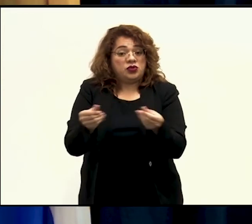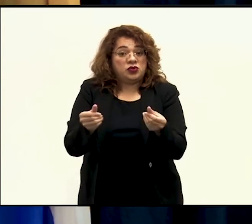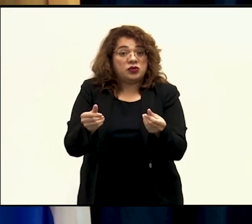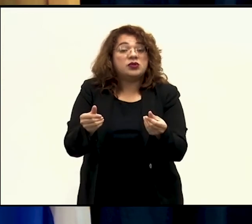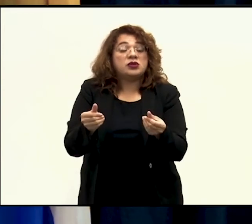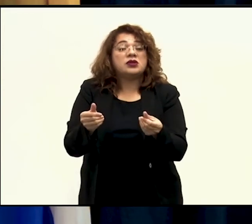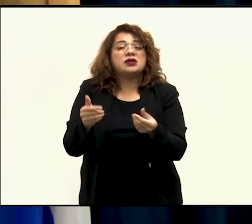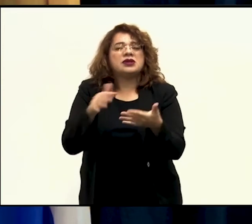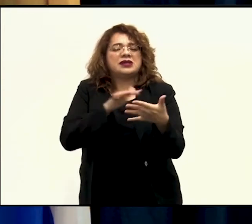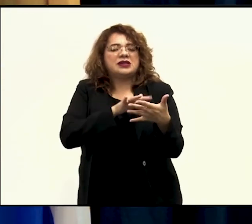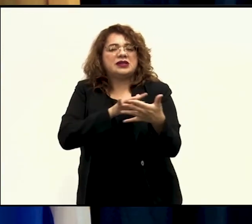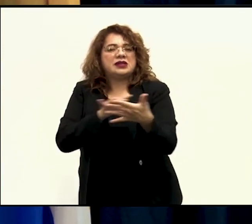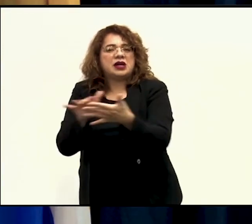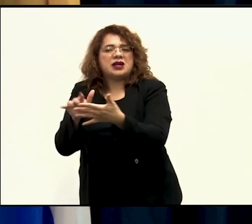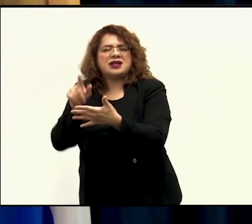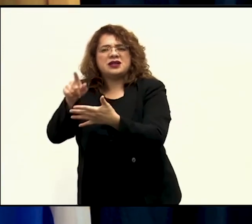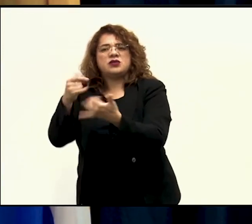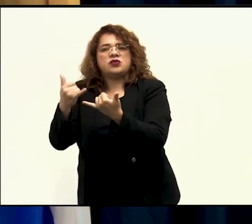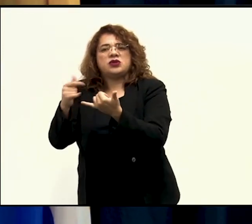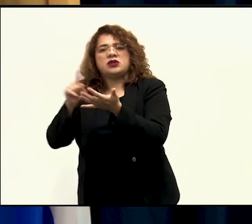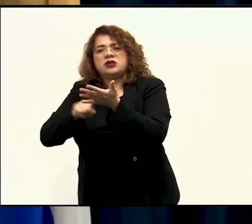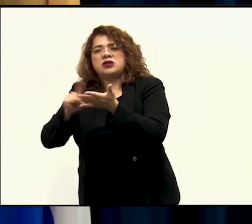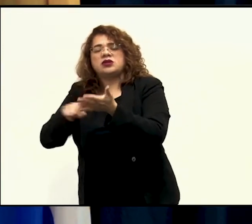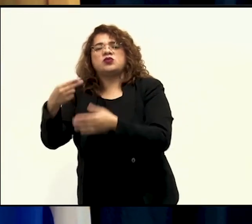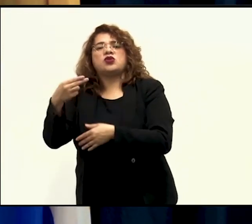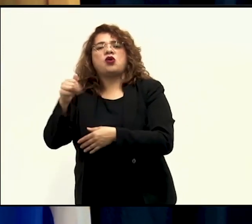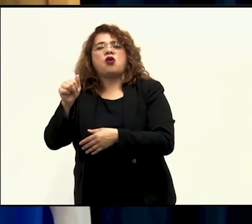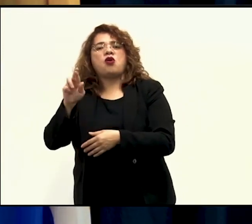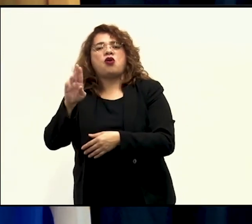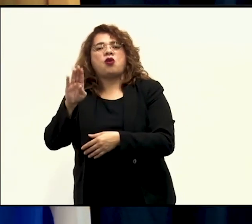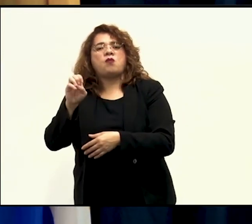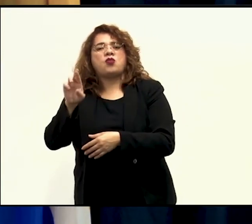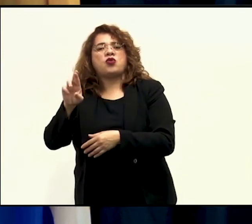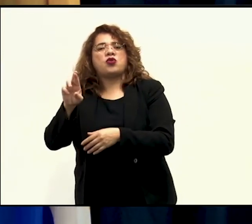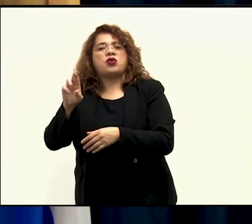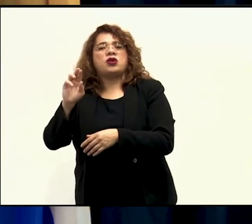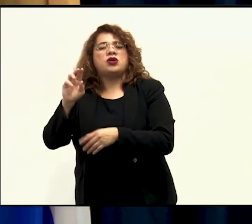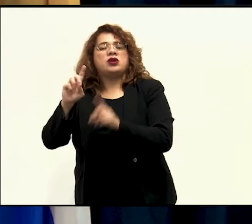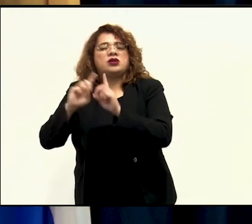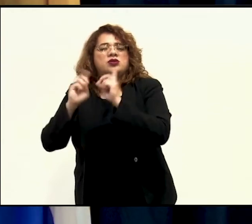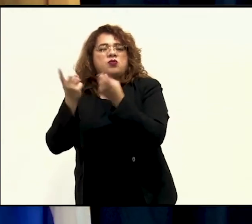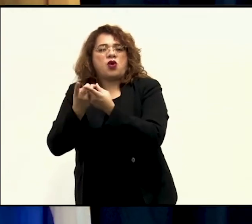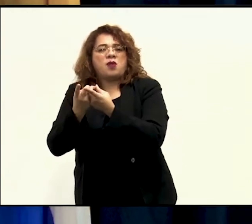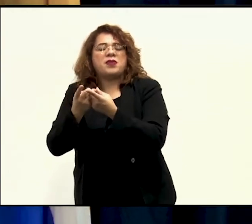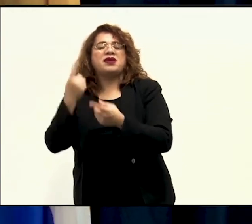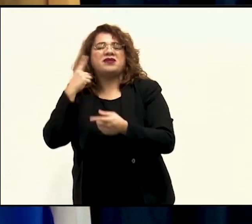the study that's happening right now with the harbor department. So I think that a lot of that over the next few months there will be a lot of hopeful